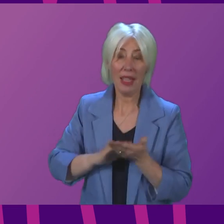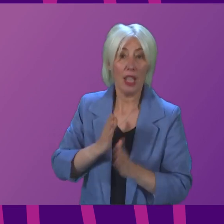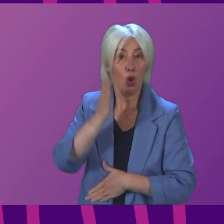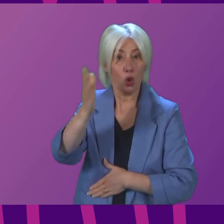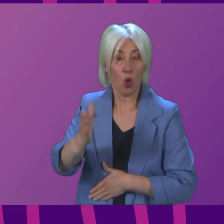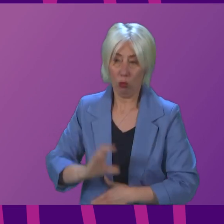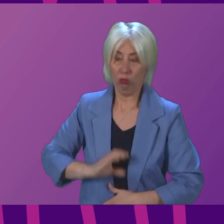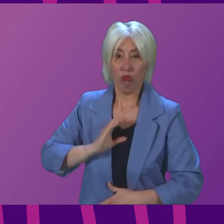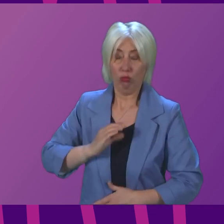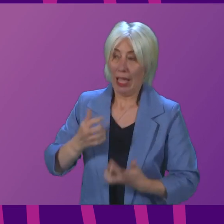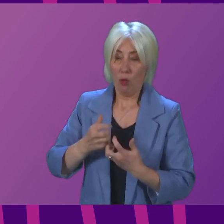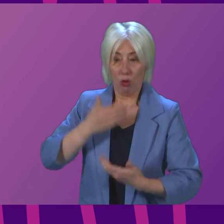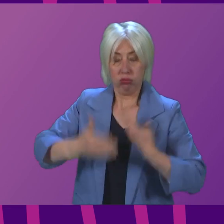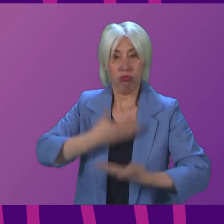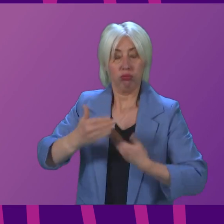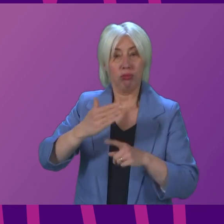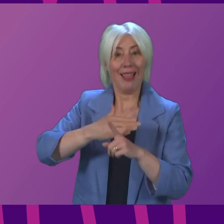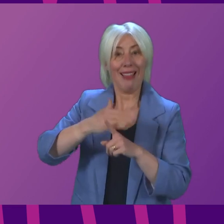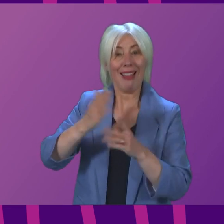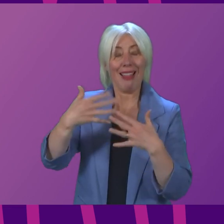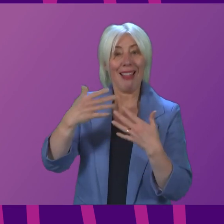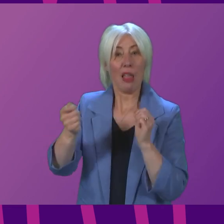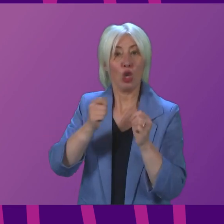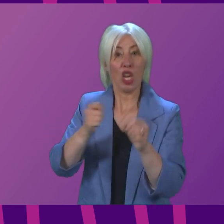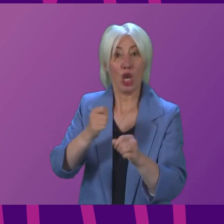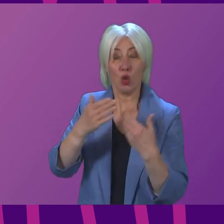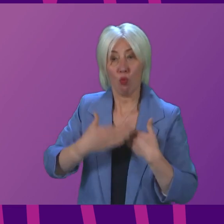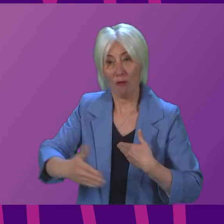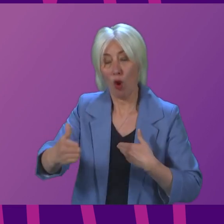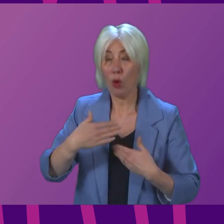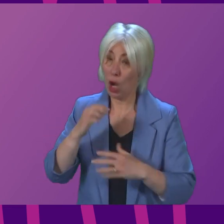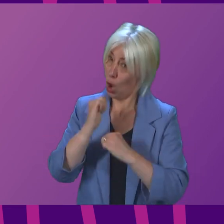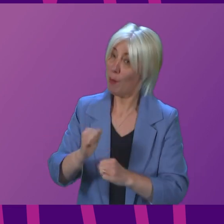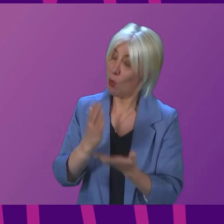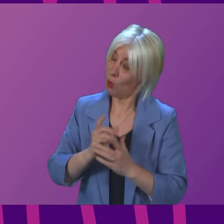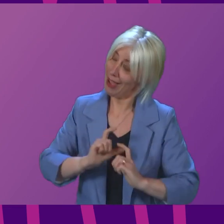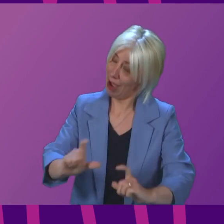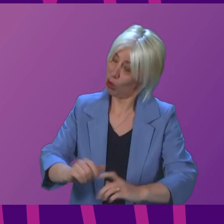going forward, and I want to reiterate that strong commitment today.